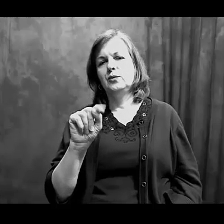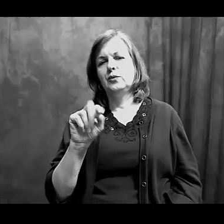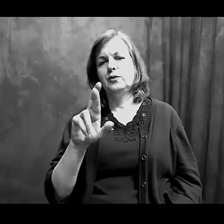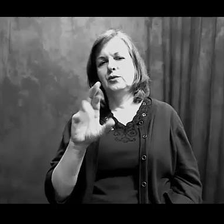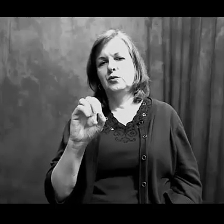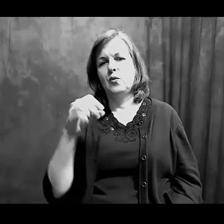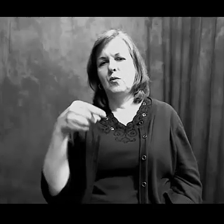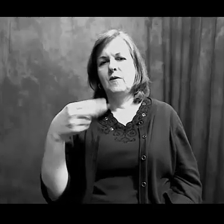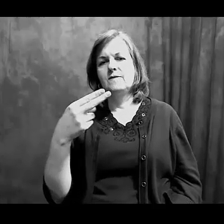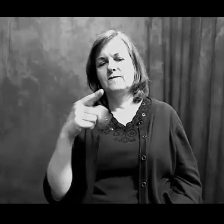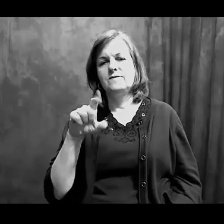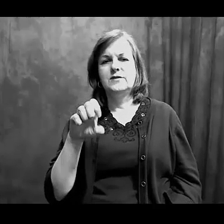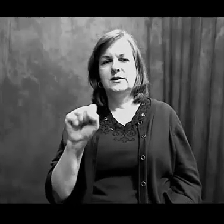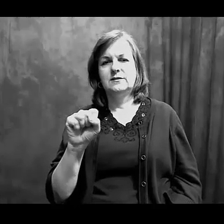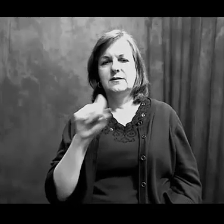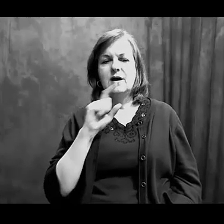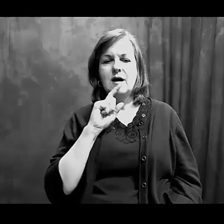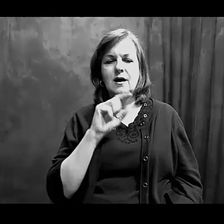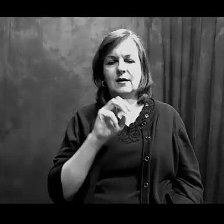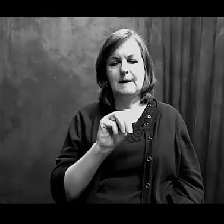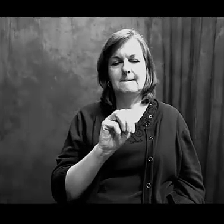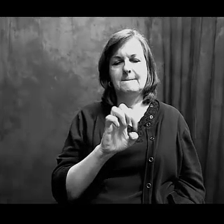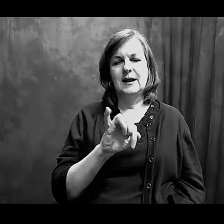neutrophils we said are the microphages